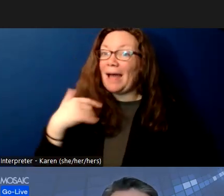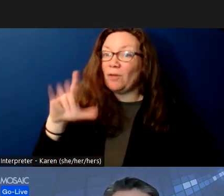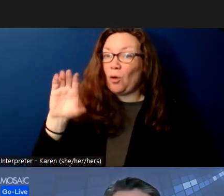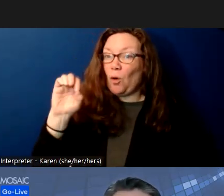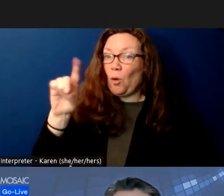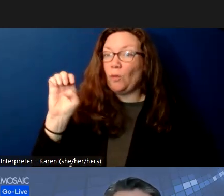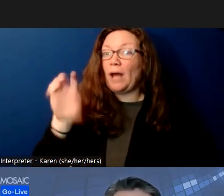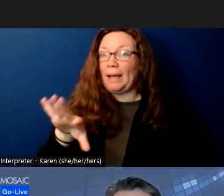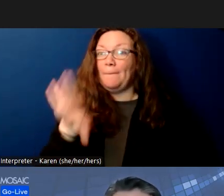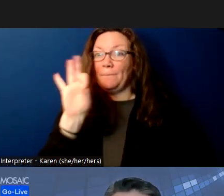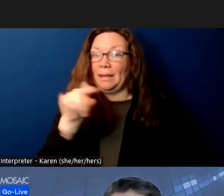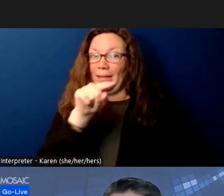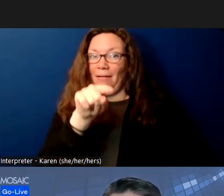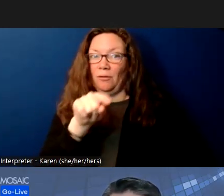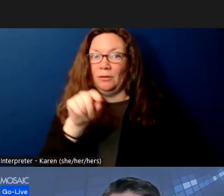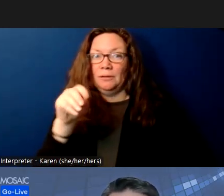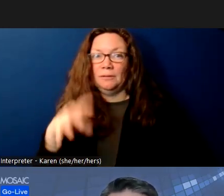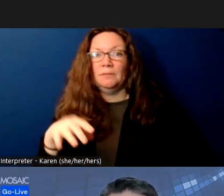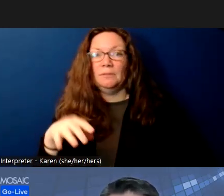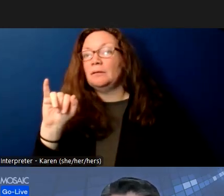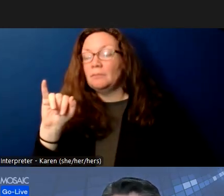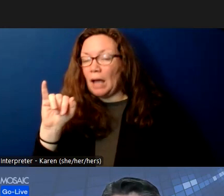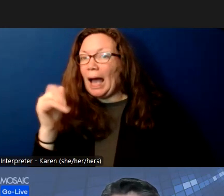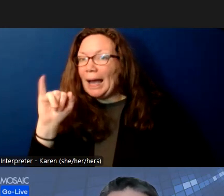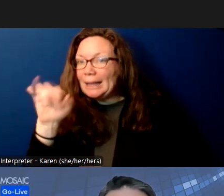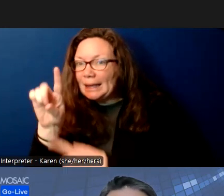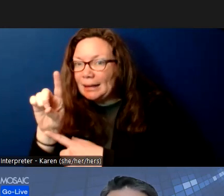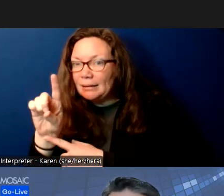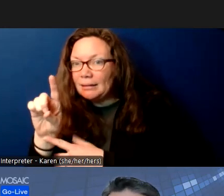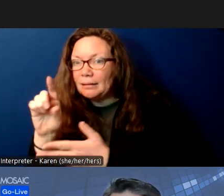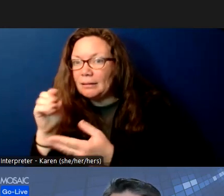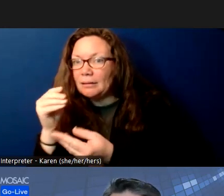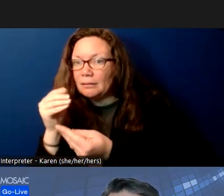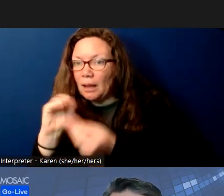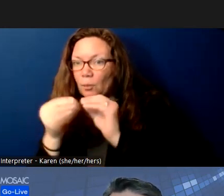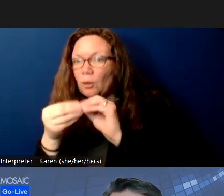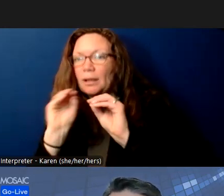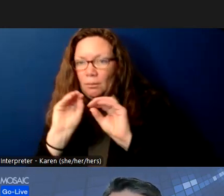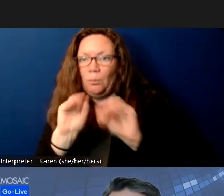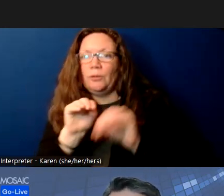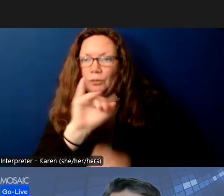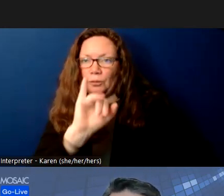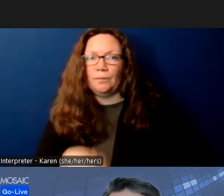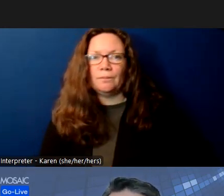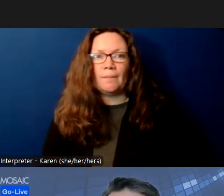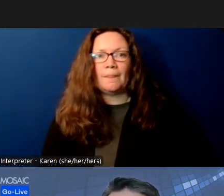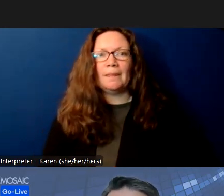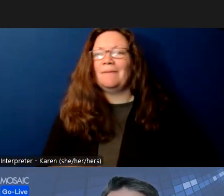have a specific transaction ID number, I can import it here as well. In this case, with this question, I can't even find the IEEE transaction.